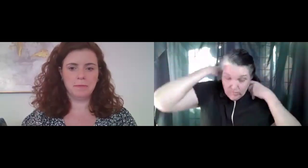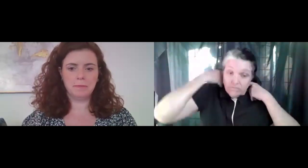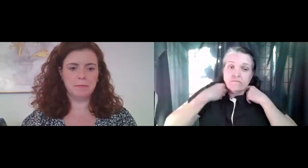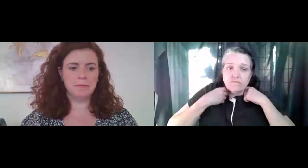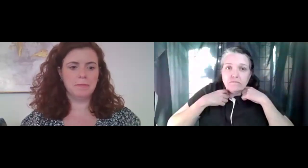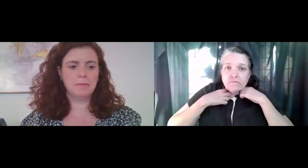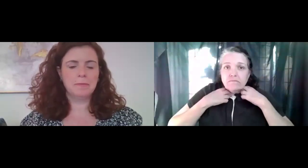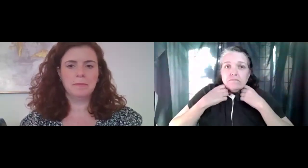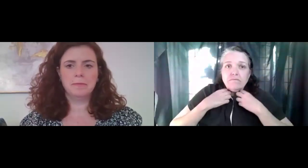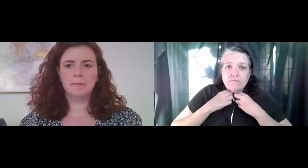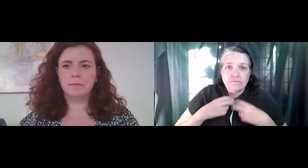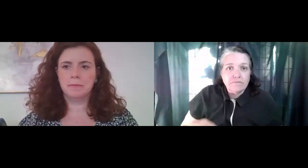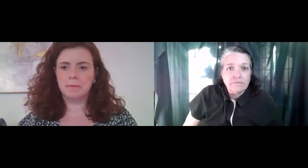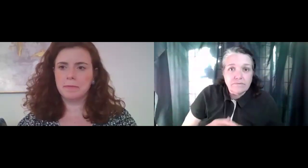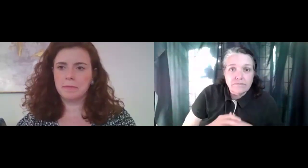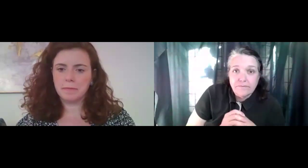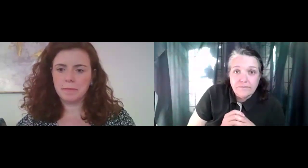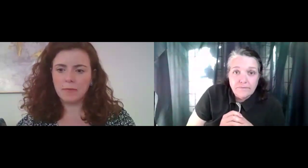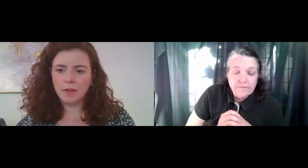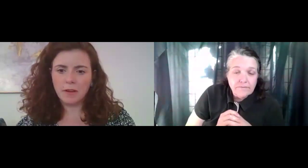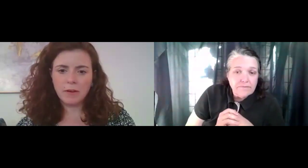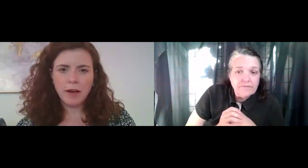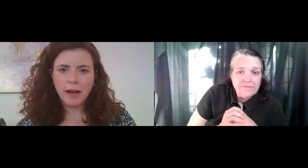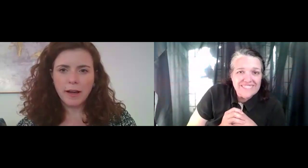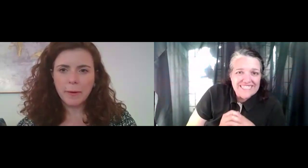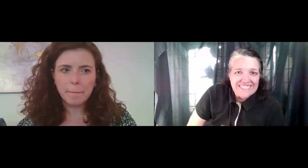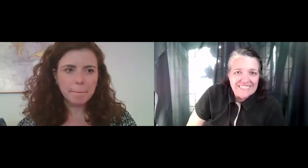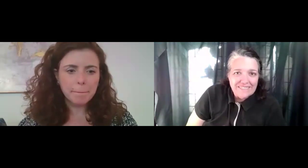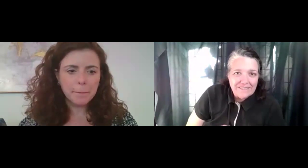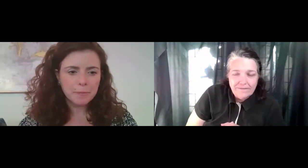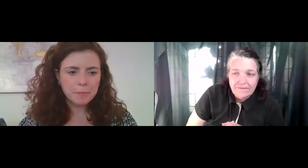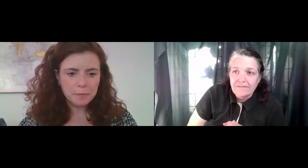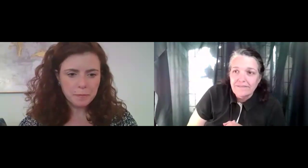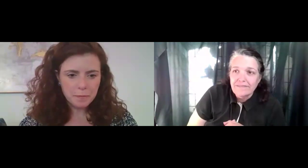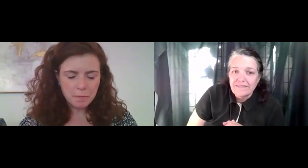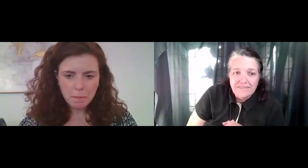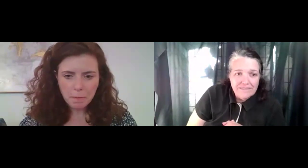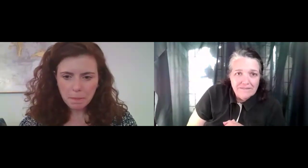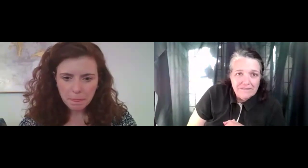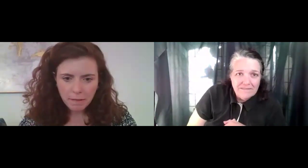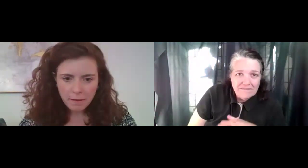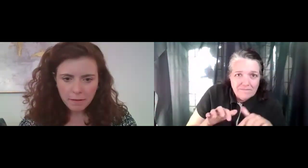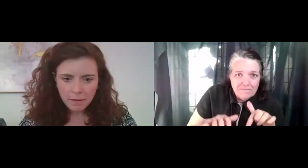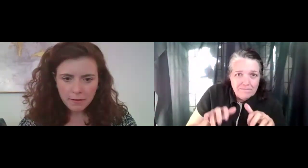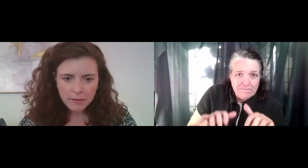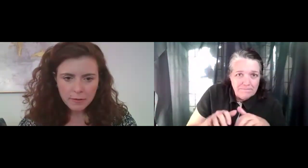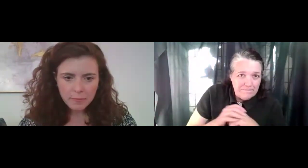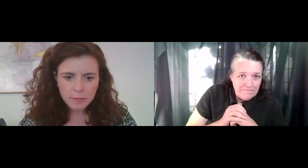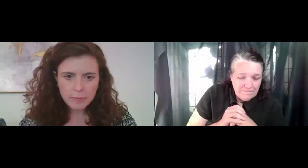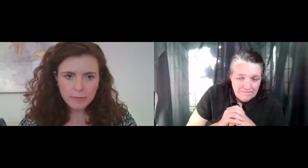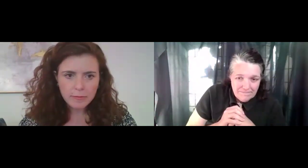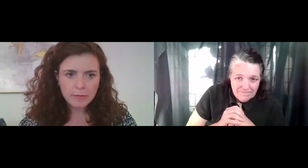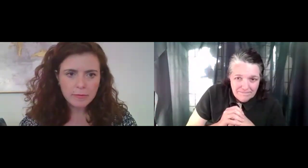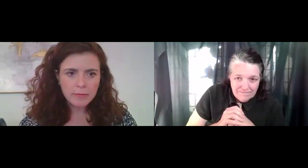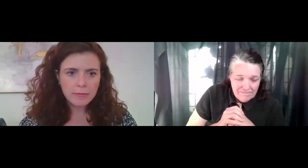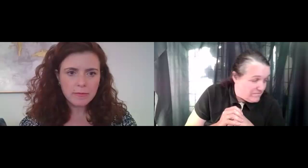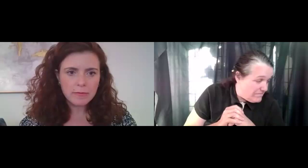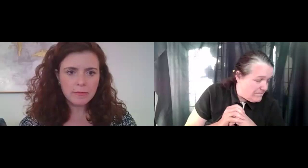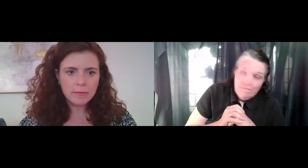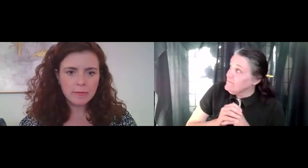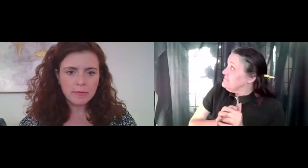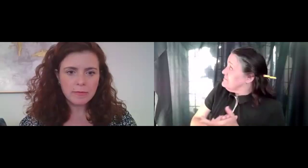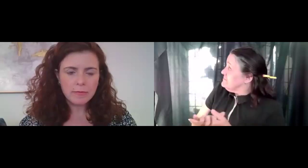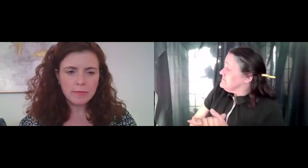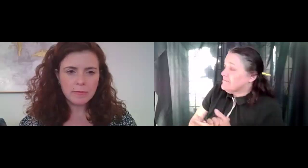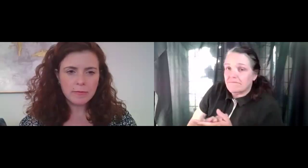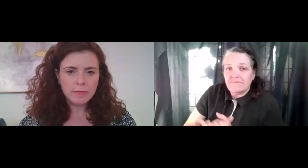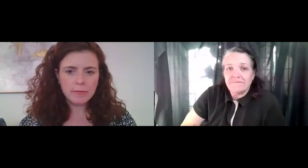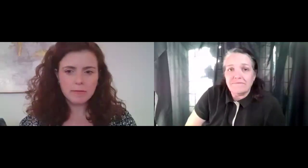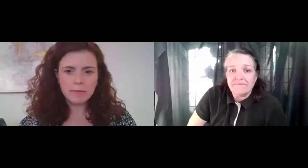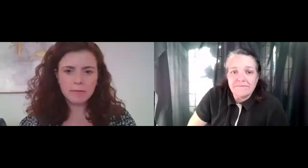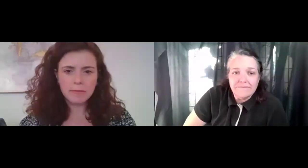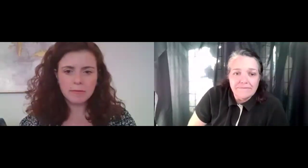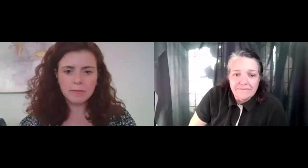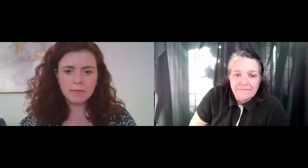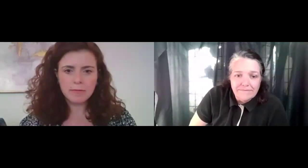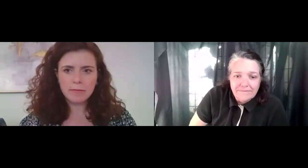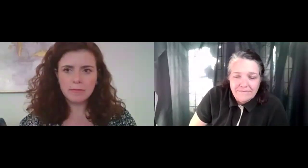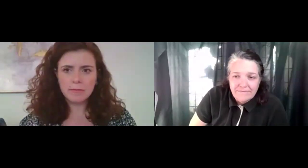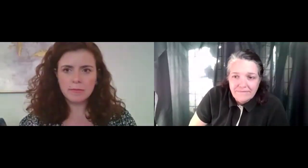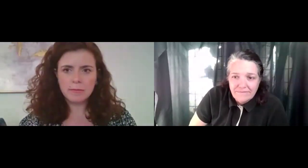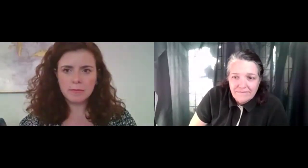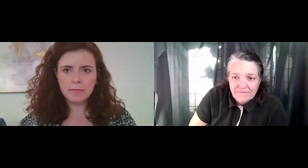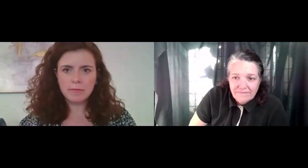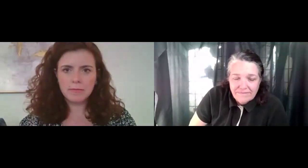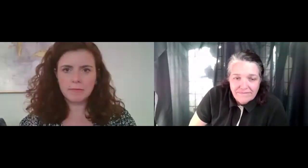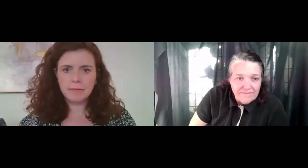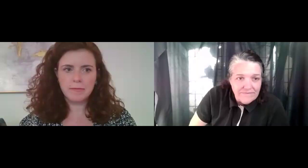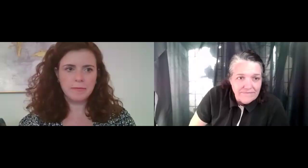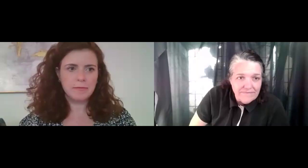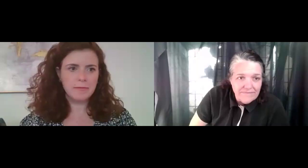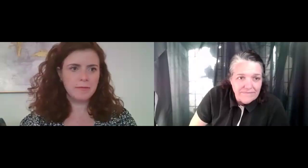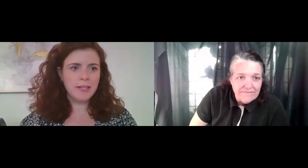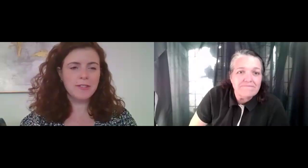Okay...